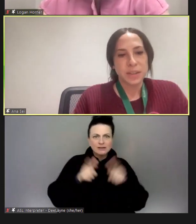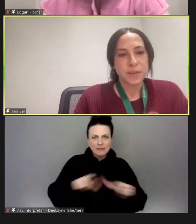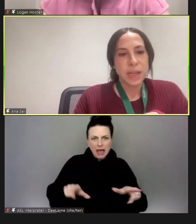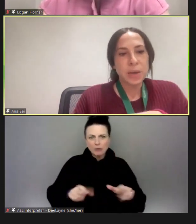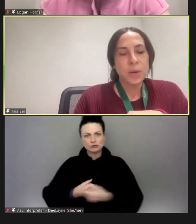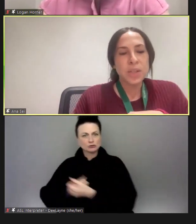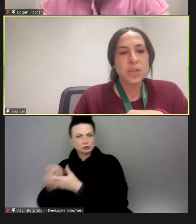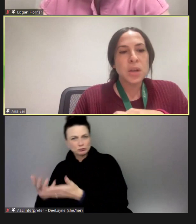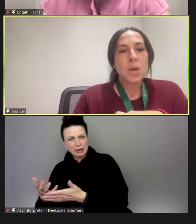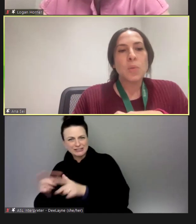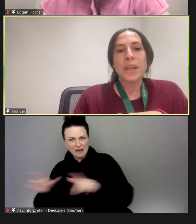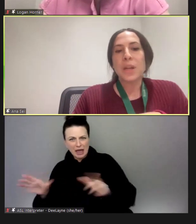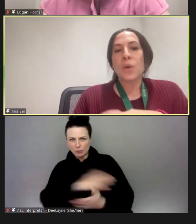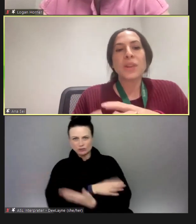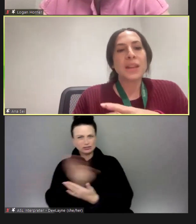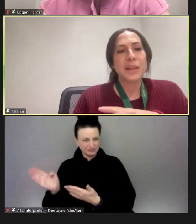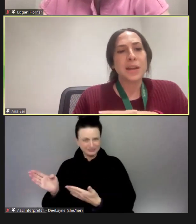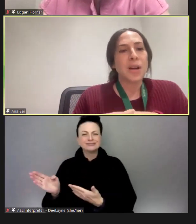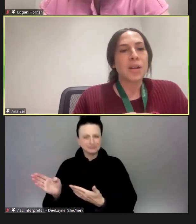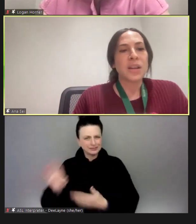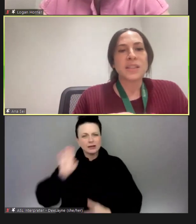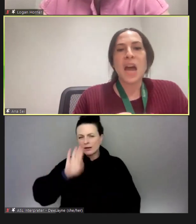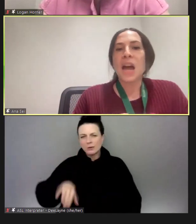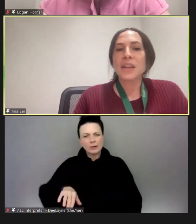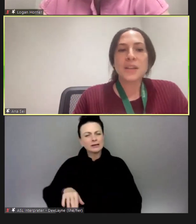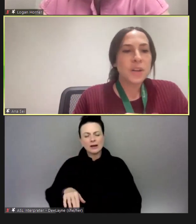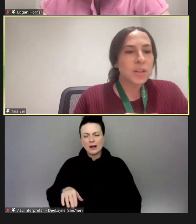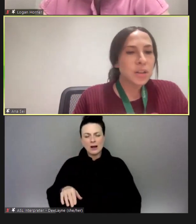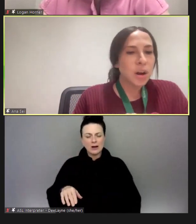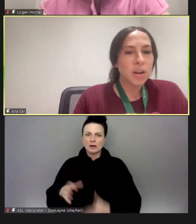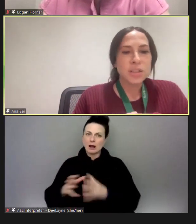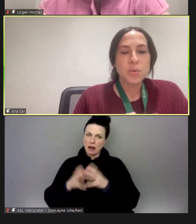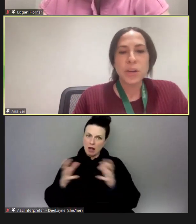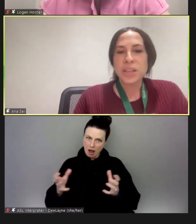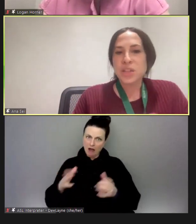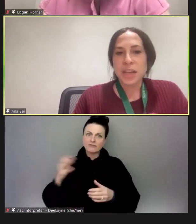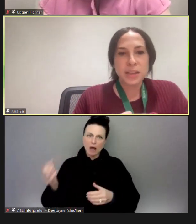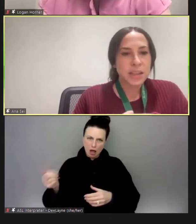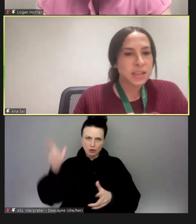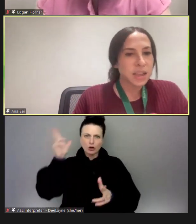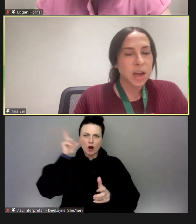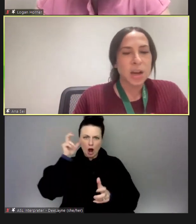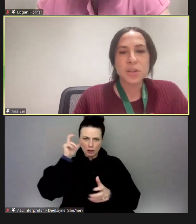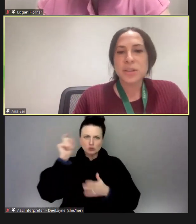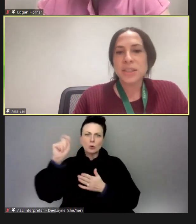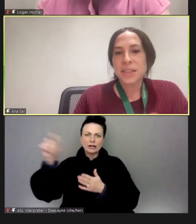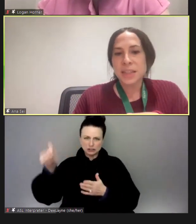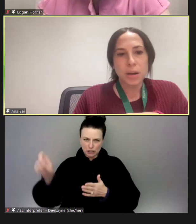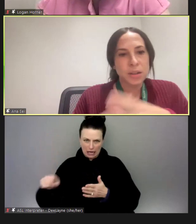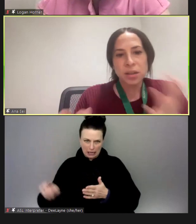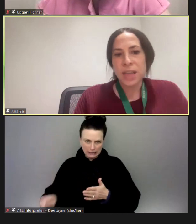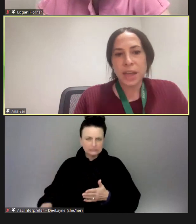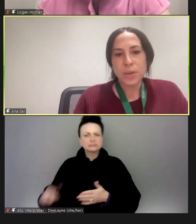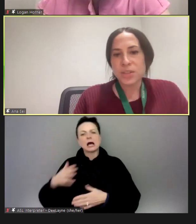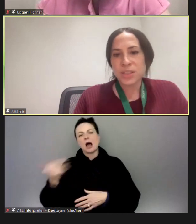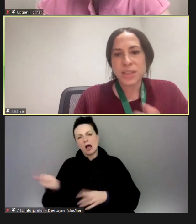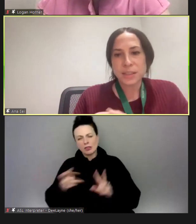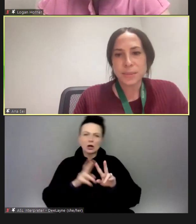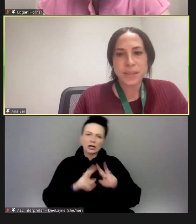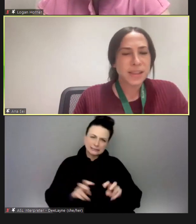language we know that there are a ton of other auditory checklist and other